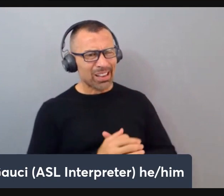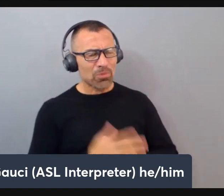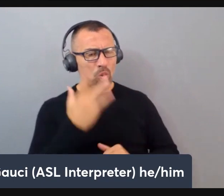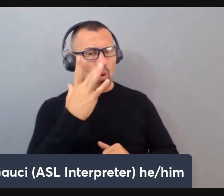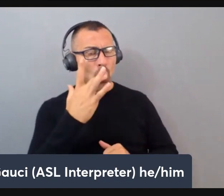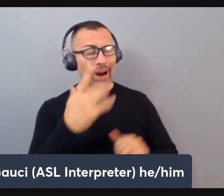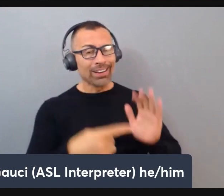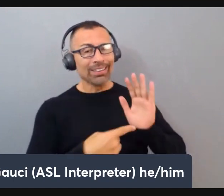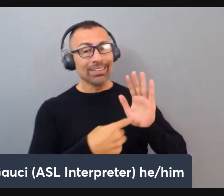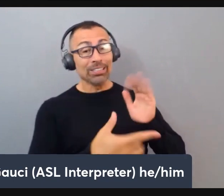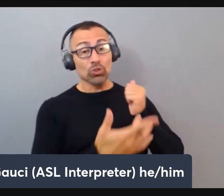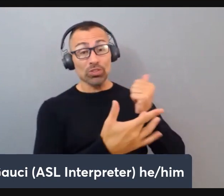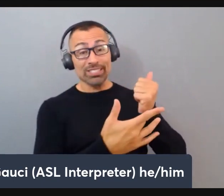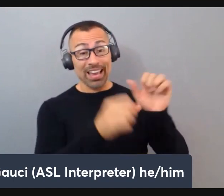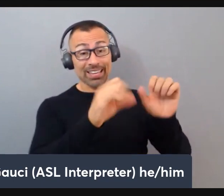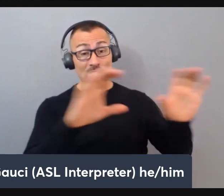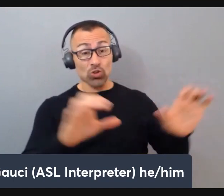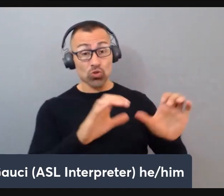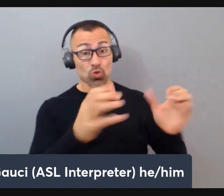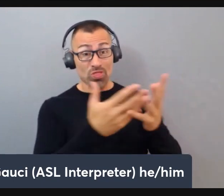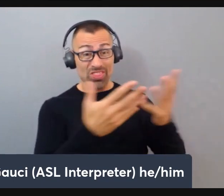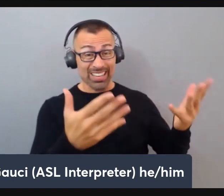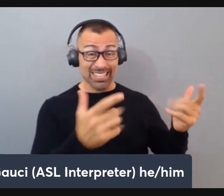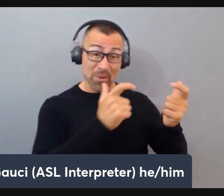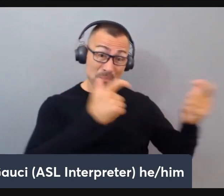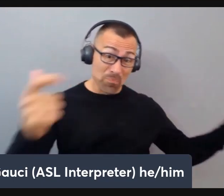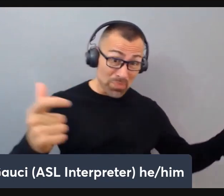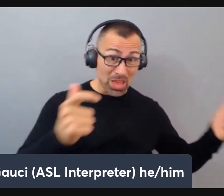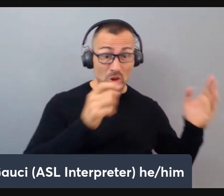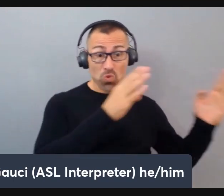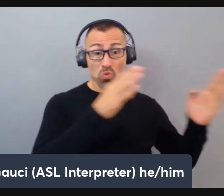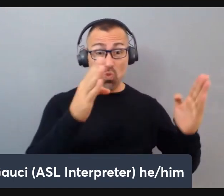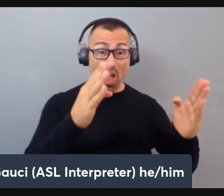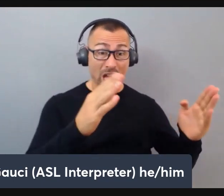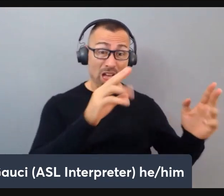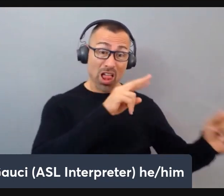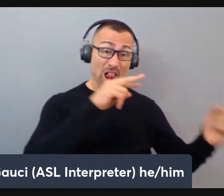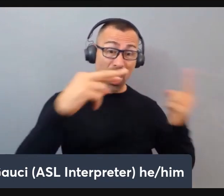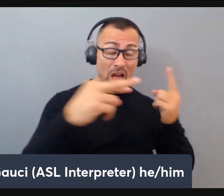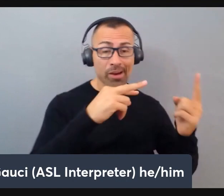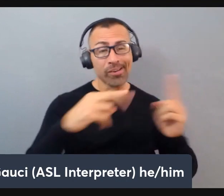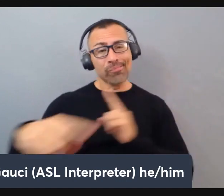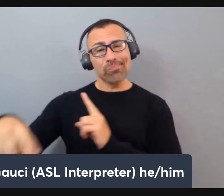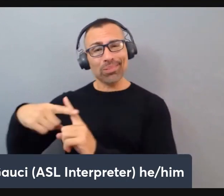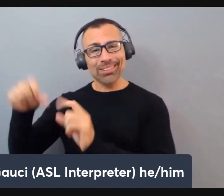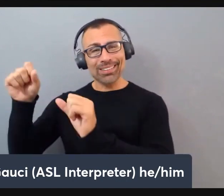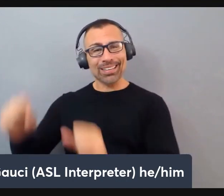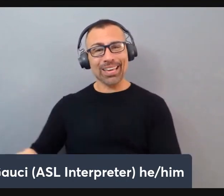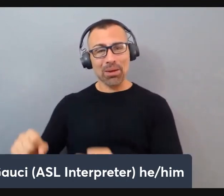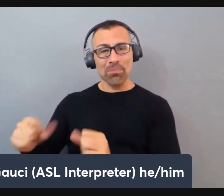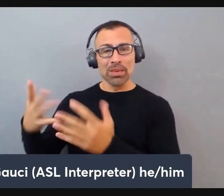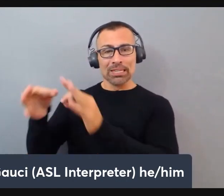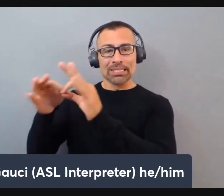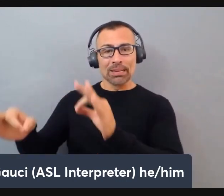like we talked about, but also really get down to humanity and how we can help there, so, awesome.